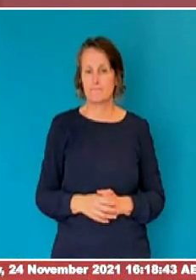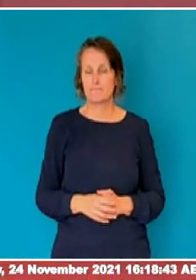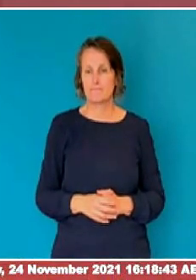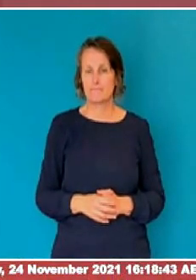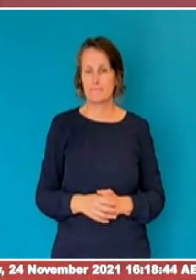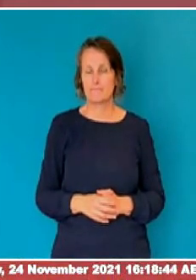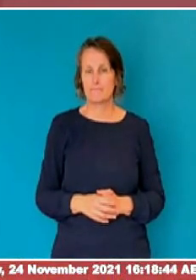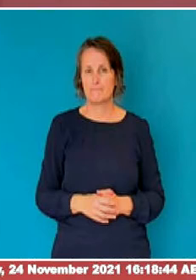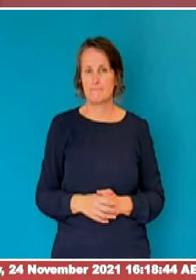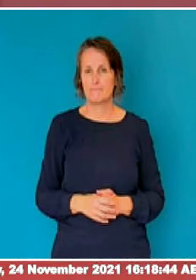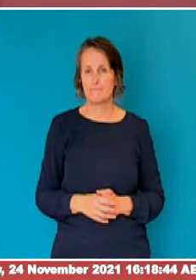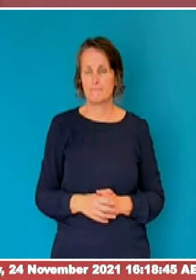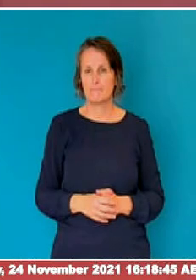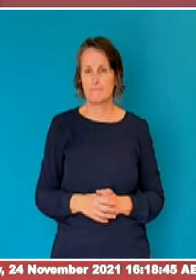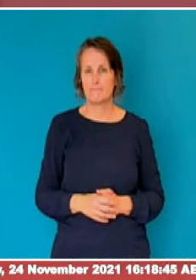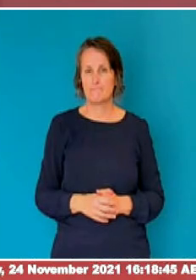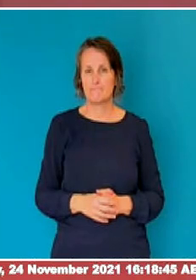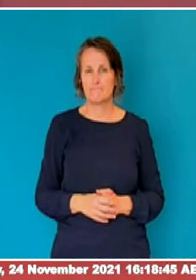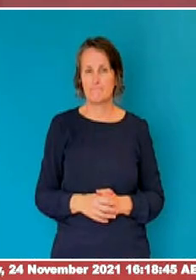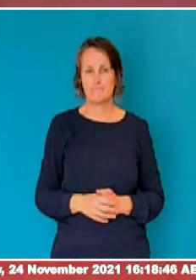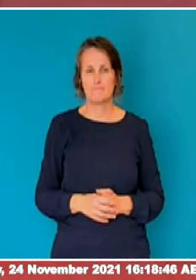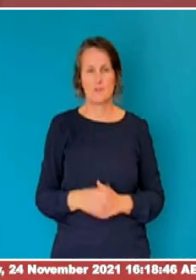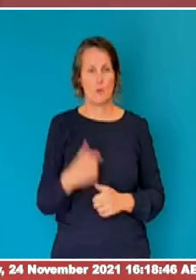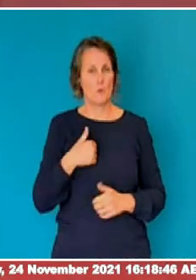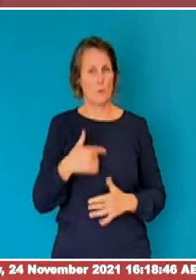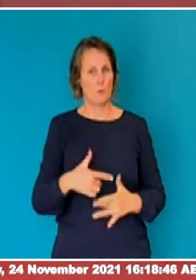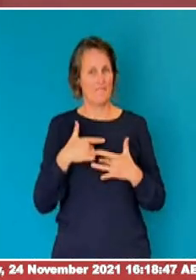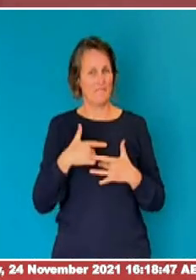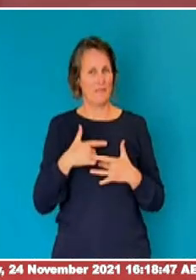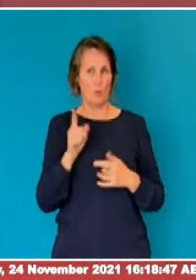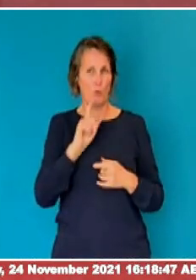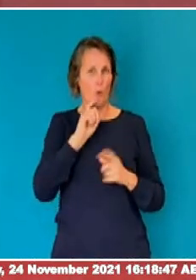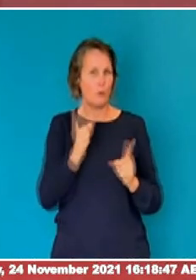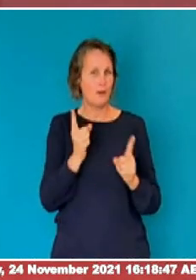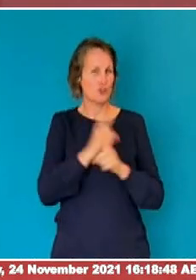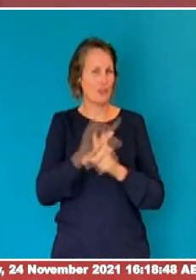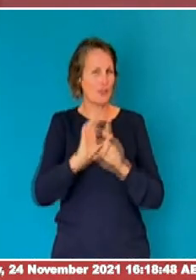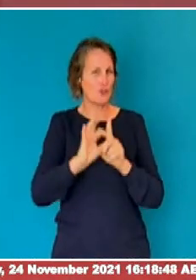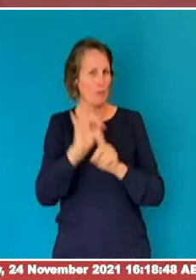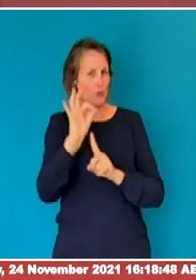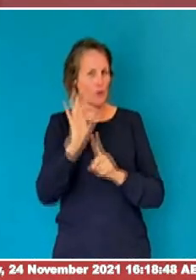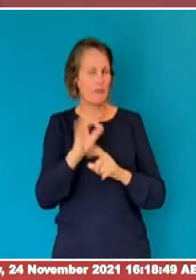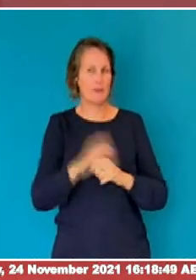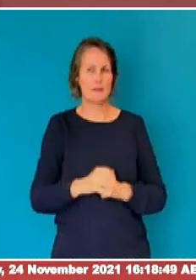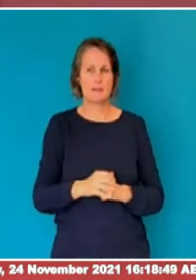of disability in the workplace in our view is that people see ability and not